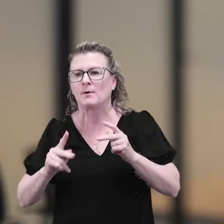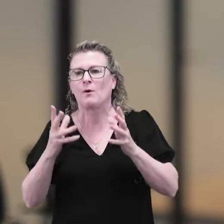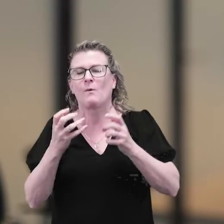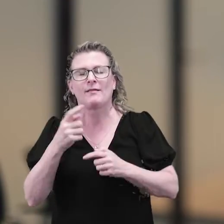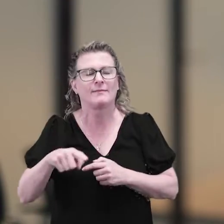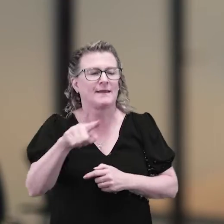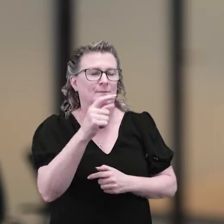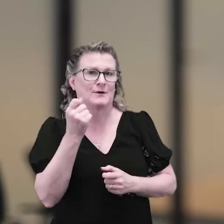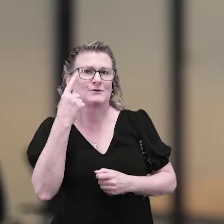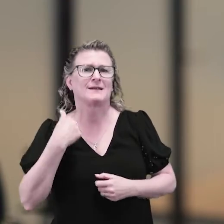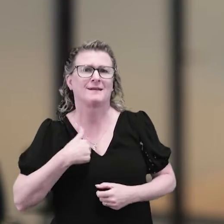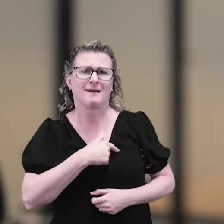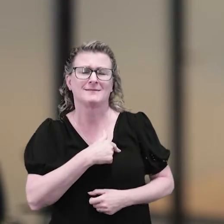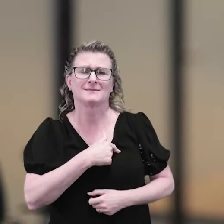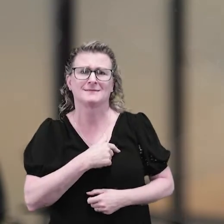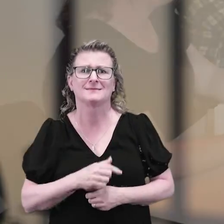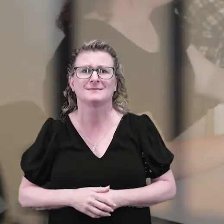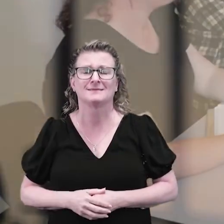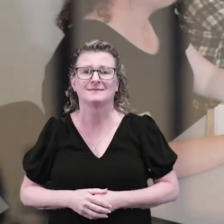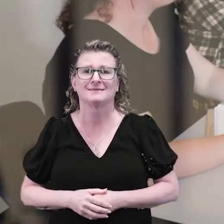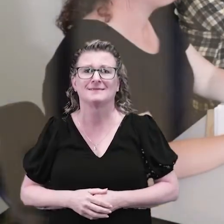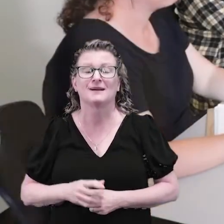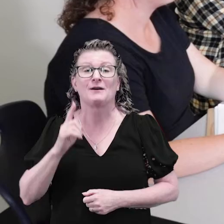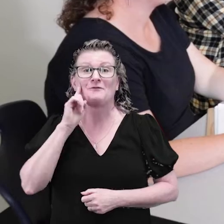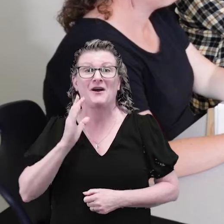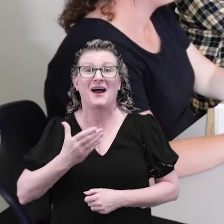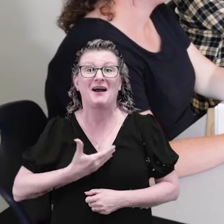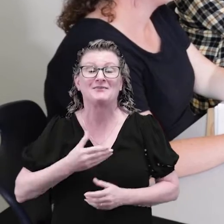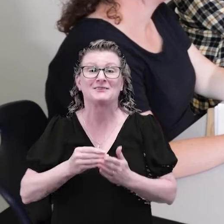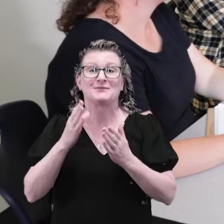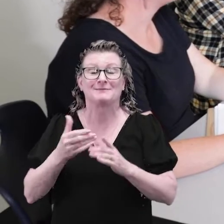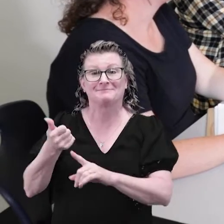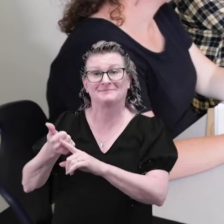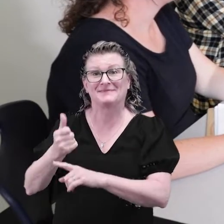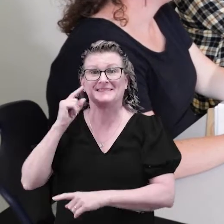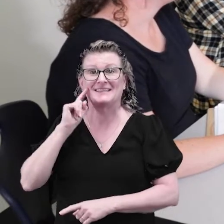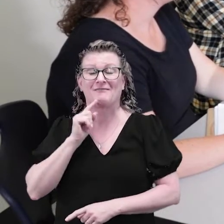understand and be understood by others. For our students who are deaf